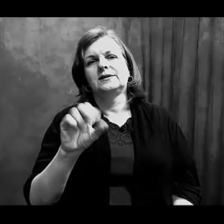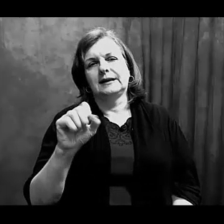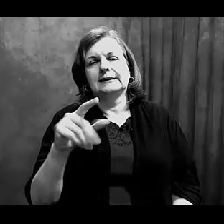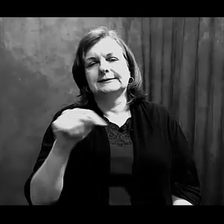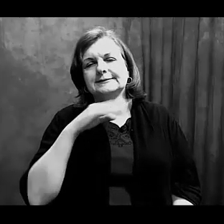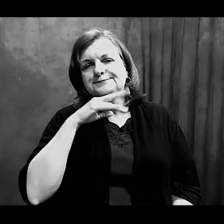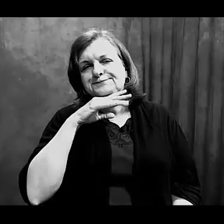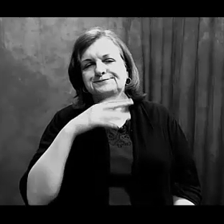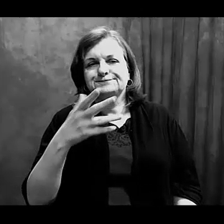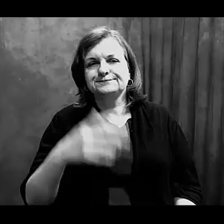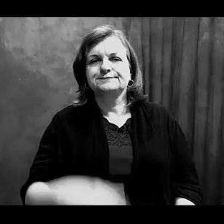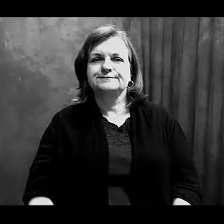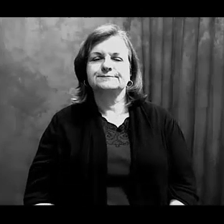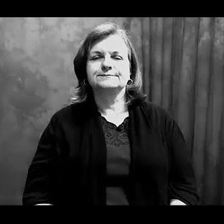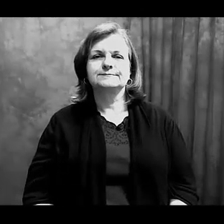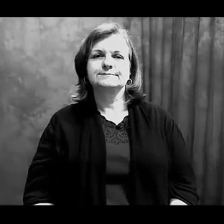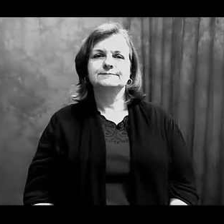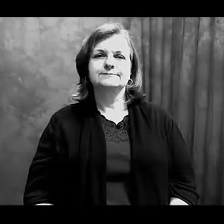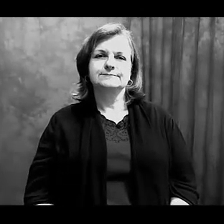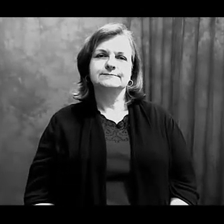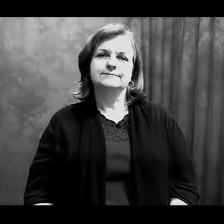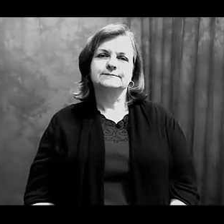things like that